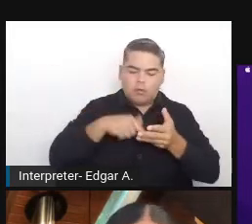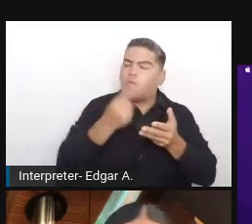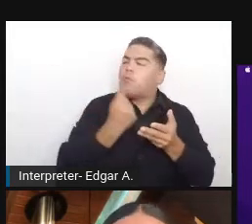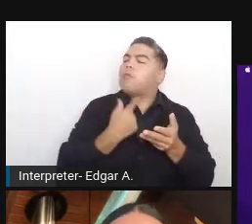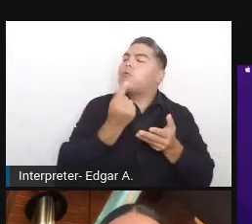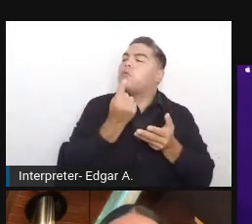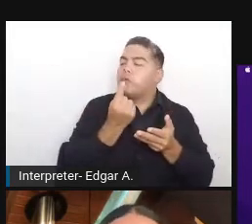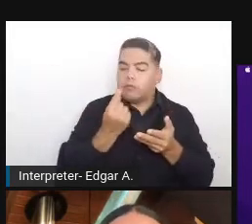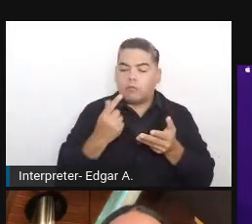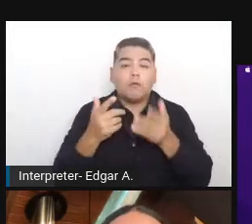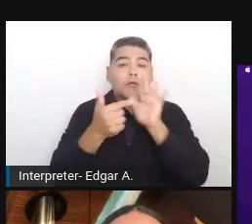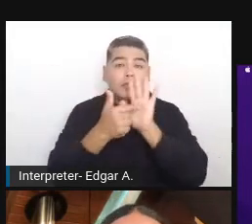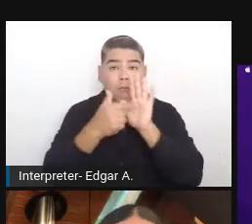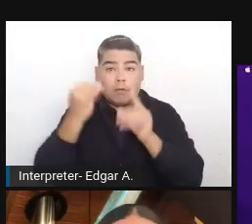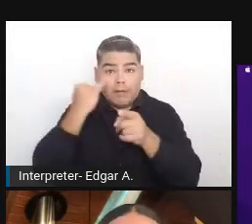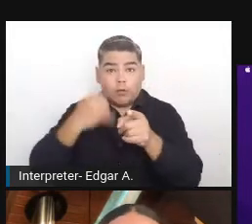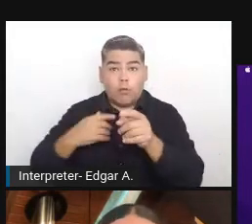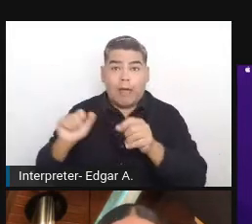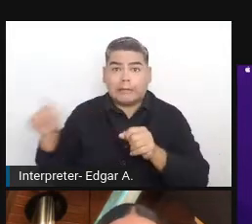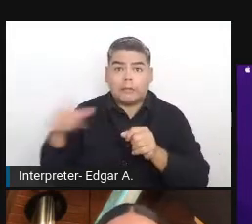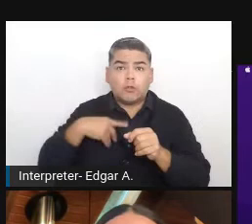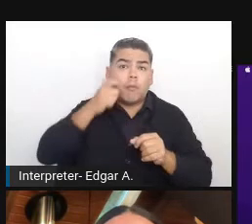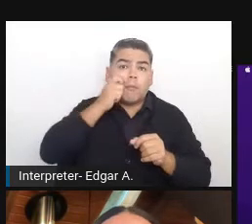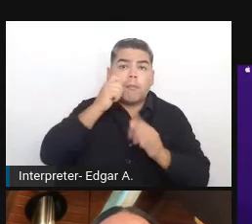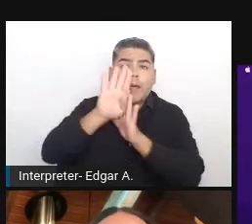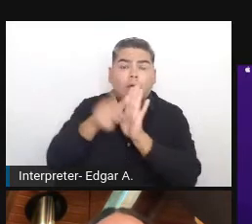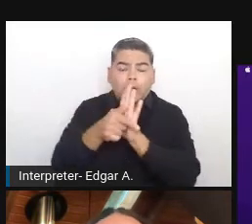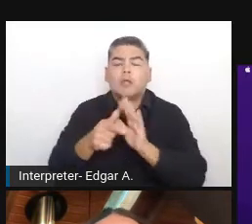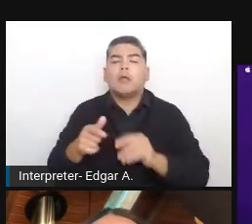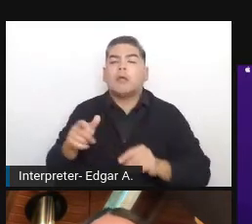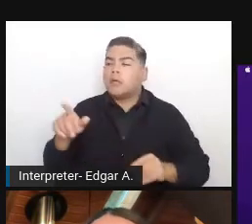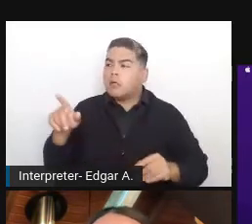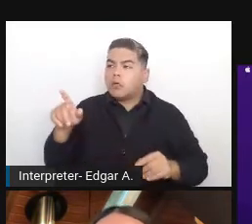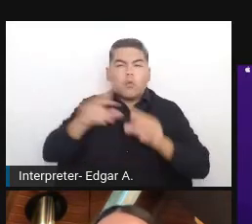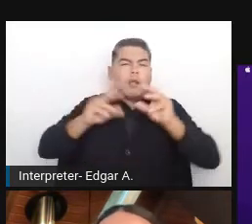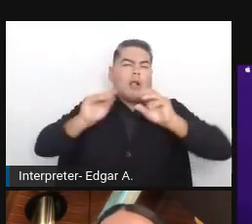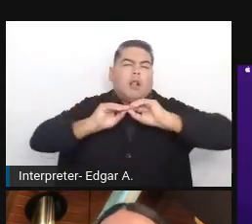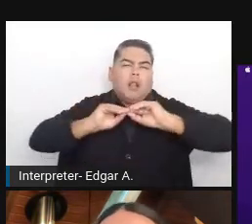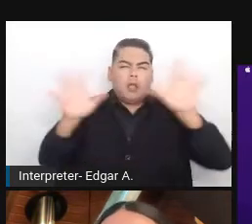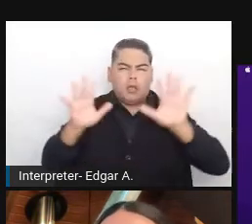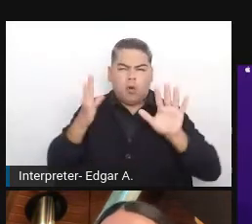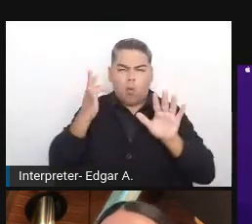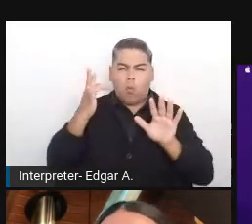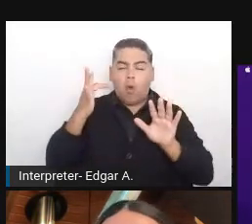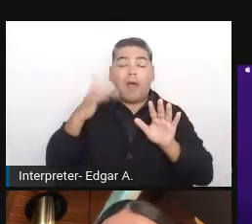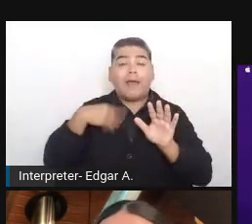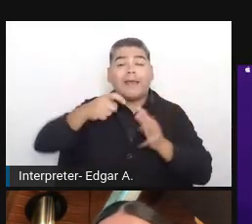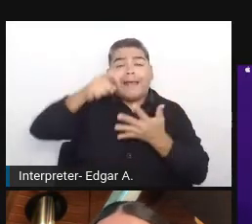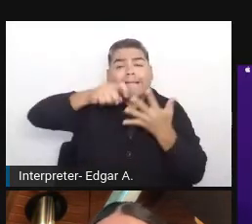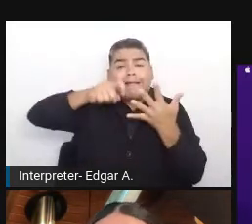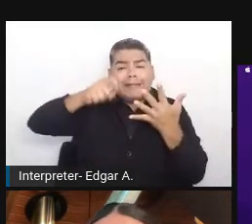such as race or gender, make it clear why you need that information and how you're going to use it.